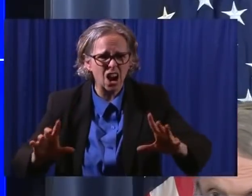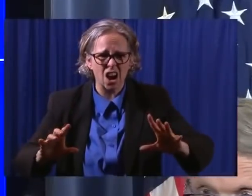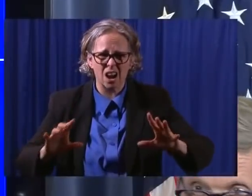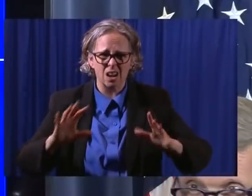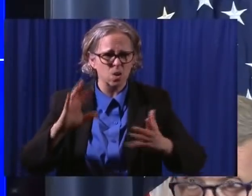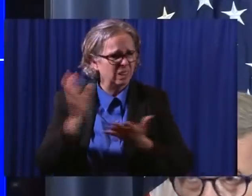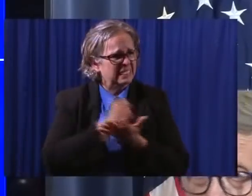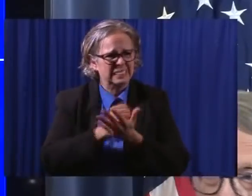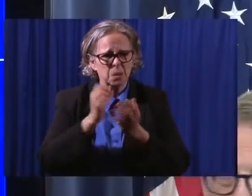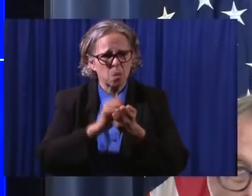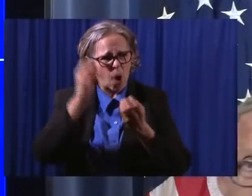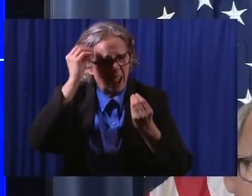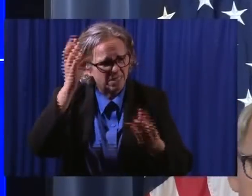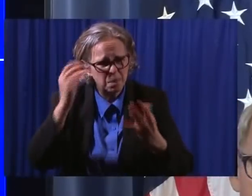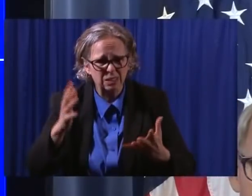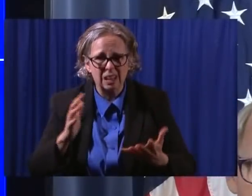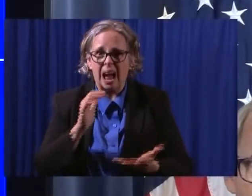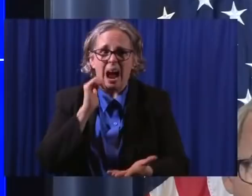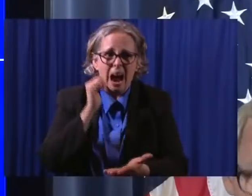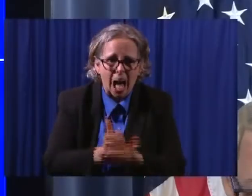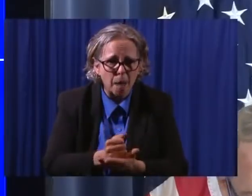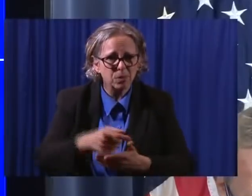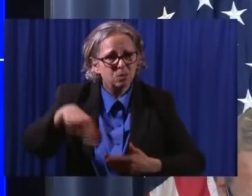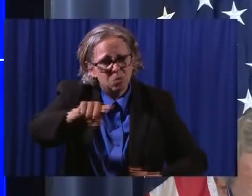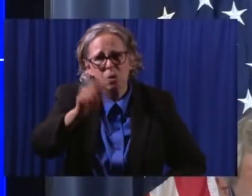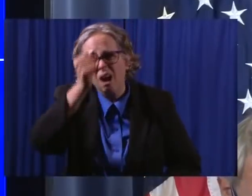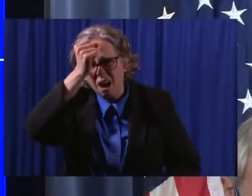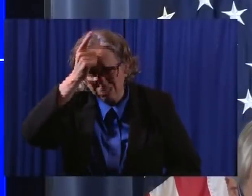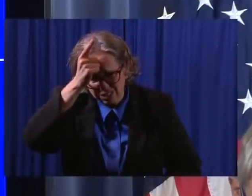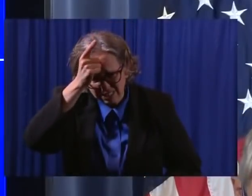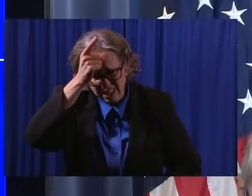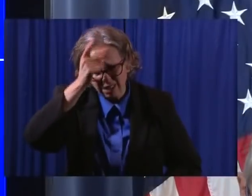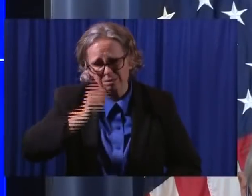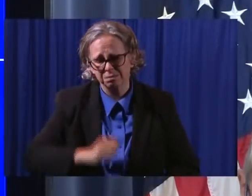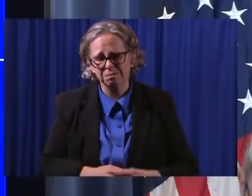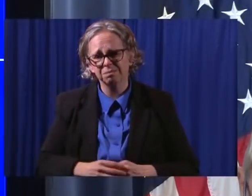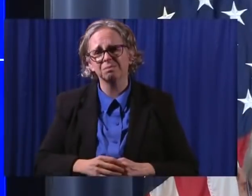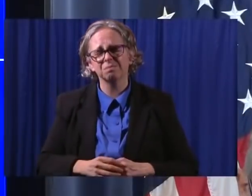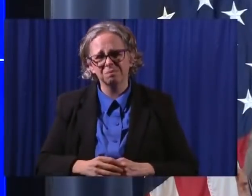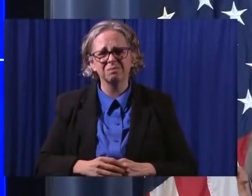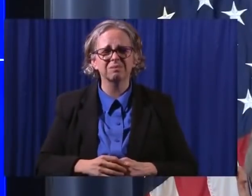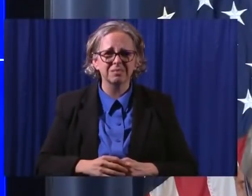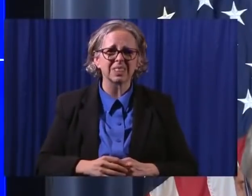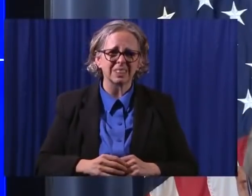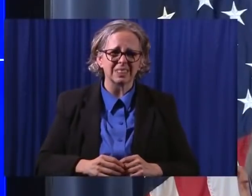BE REACHING OUT TO LOCAL OFFICIALS TO HELP PEOPLE IN THOSE COUNTIES TO FIND OUT SPECIFIC THINGS THAT MAY NOT SHOW ON THE DATA OR THAT THEY